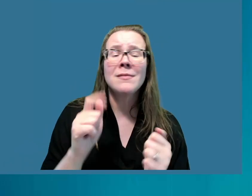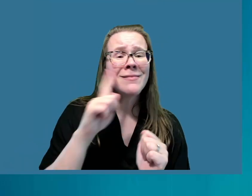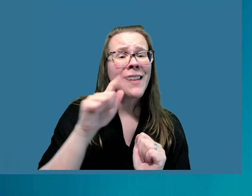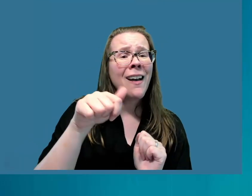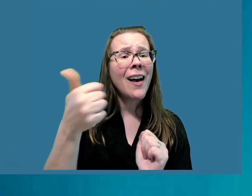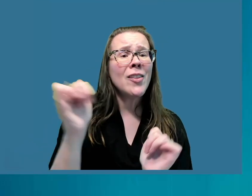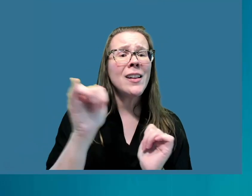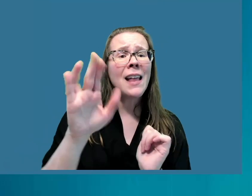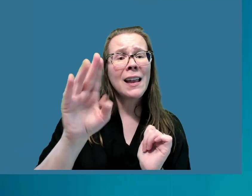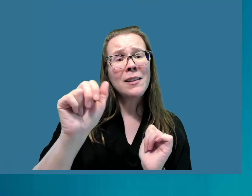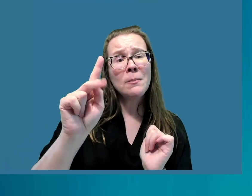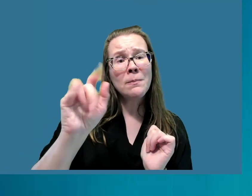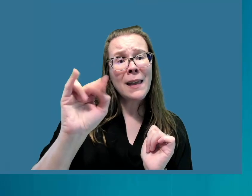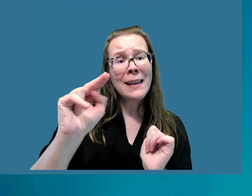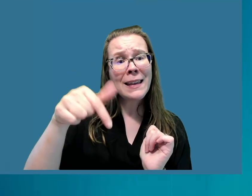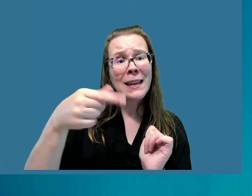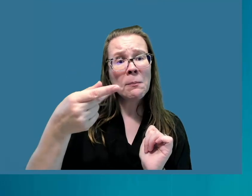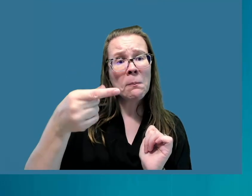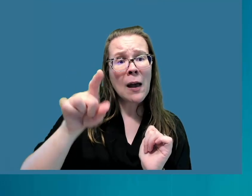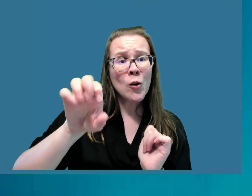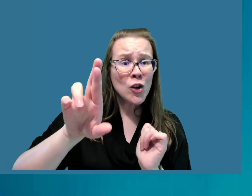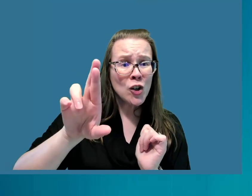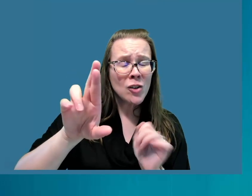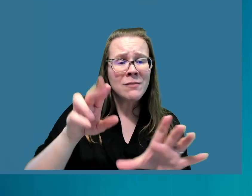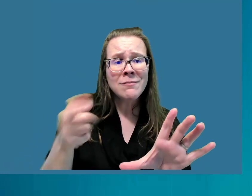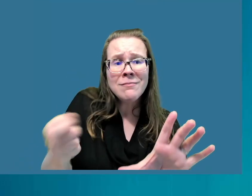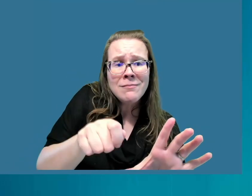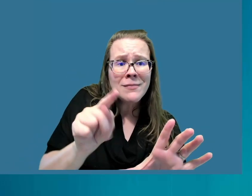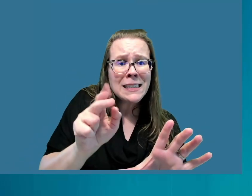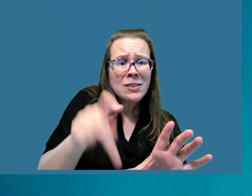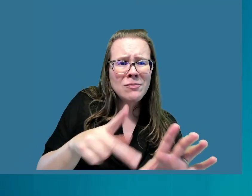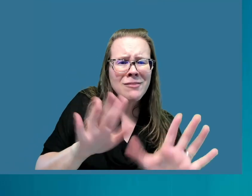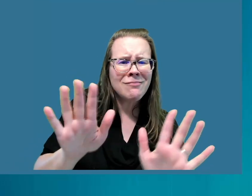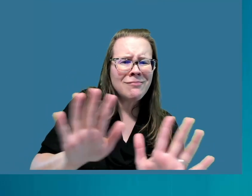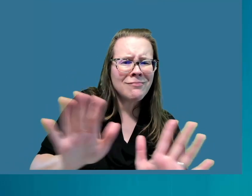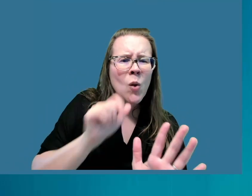is to weigh your, uh, dry ingredients. Um, for example--like for this recipe,